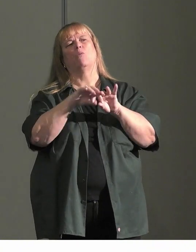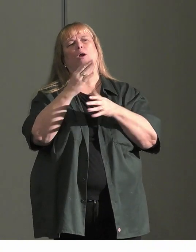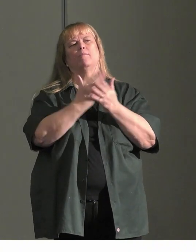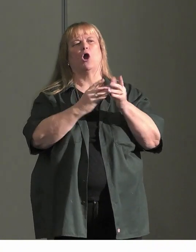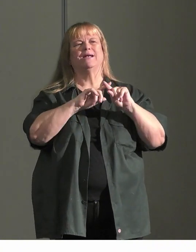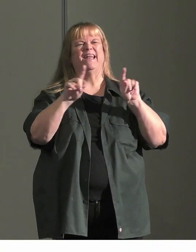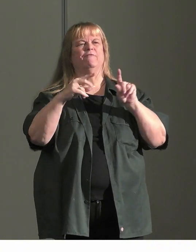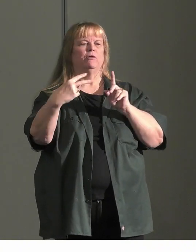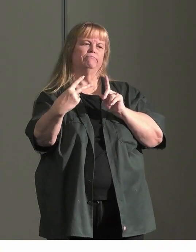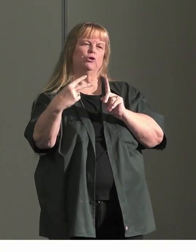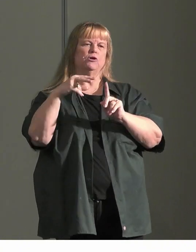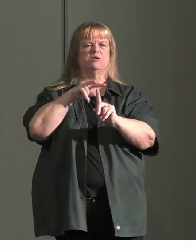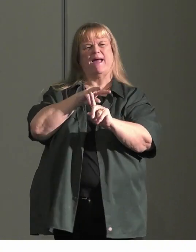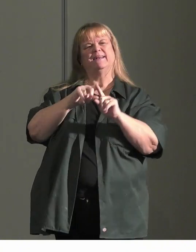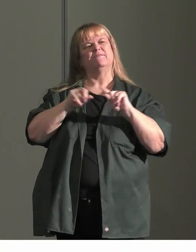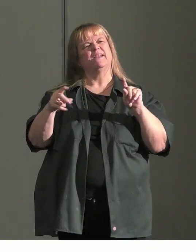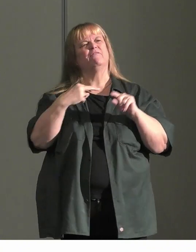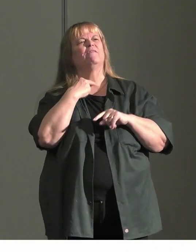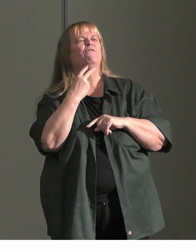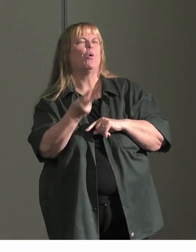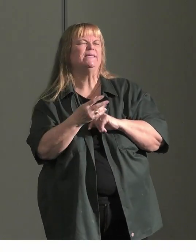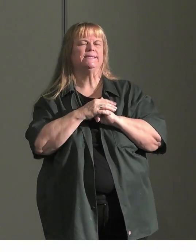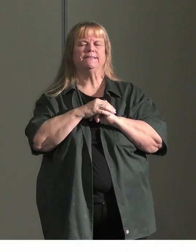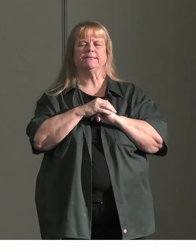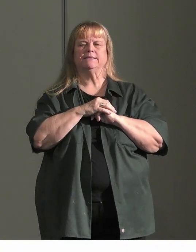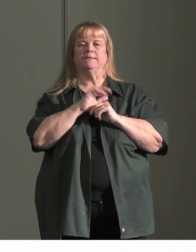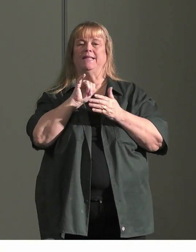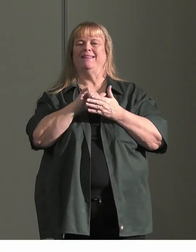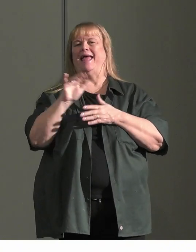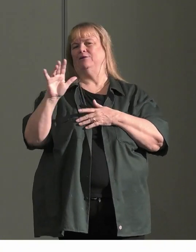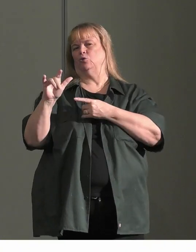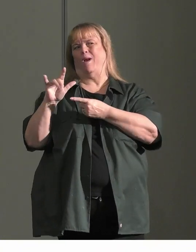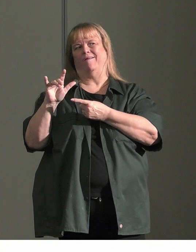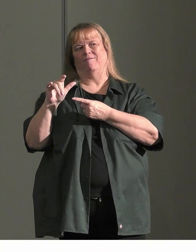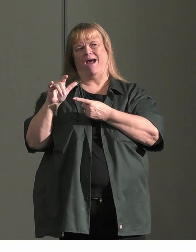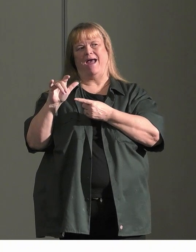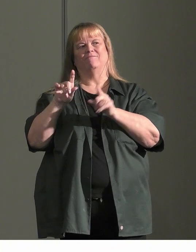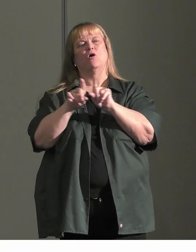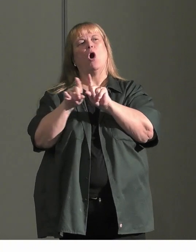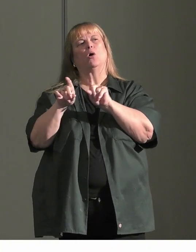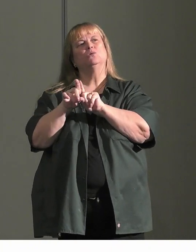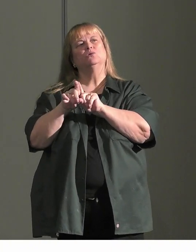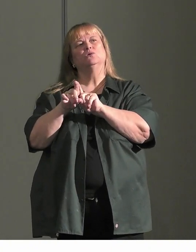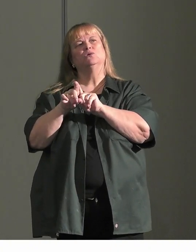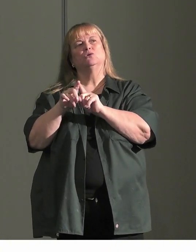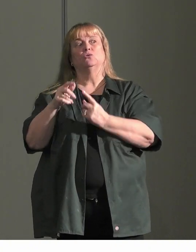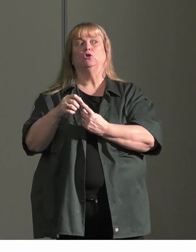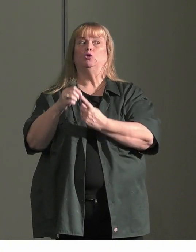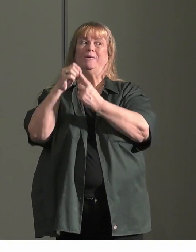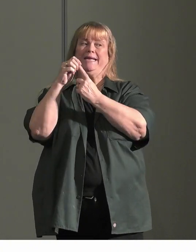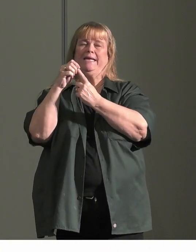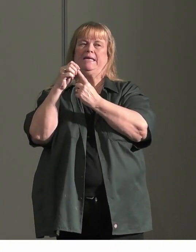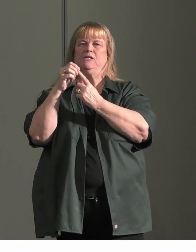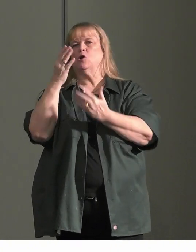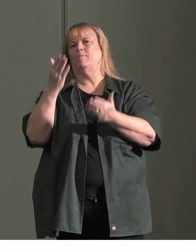perspectives and voices. And that 25 is also unique. And so we might have had our screen